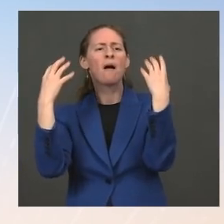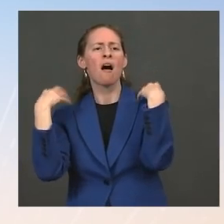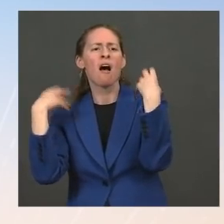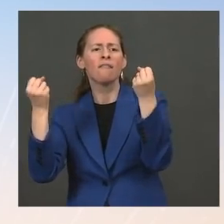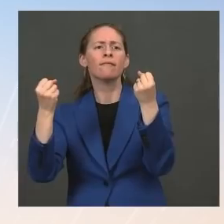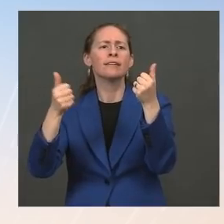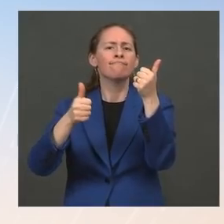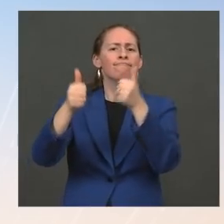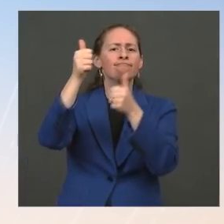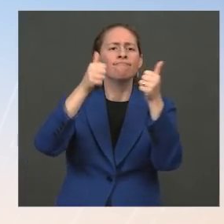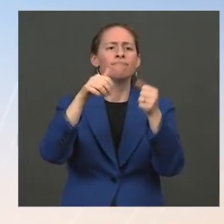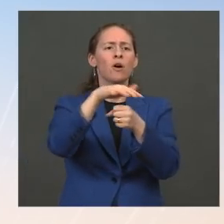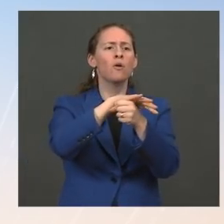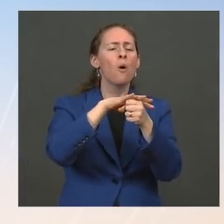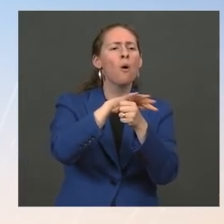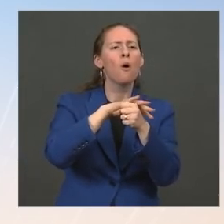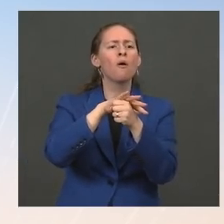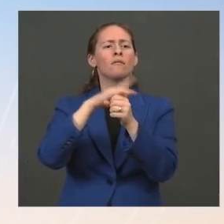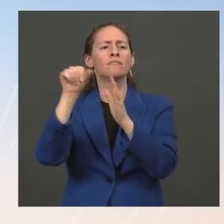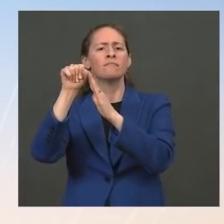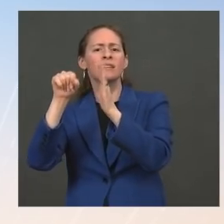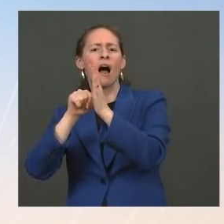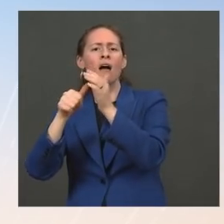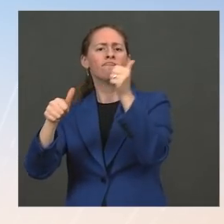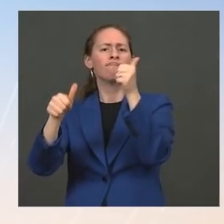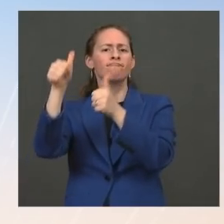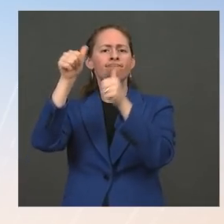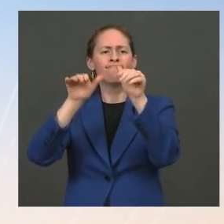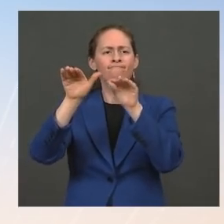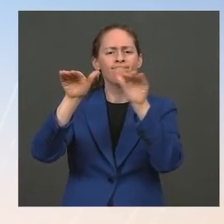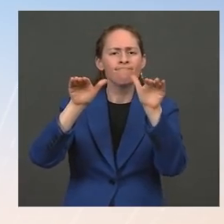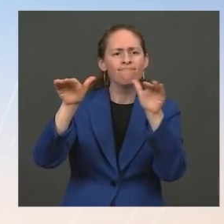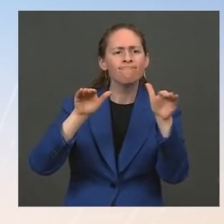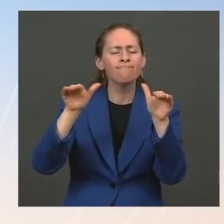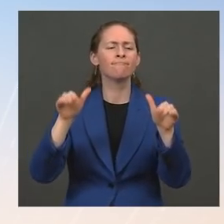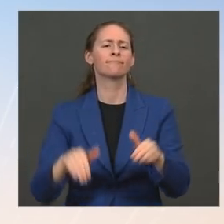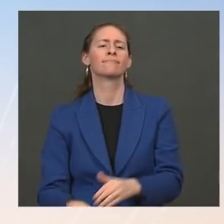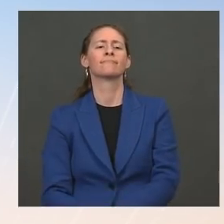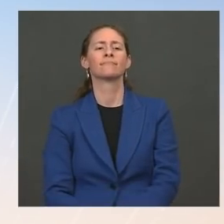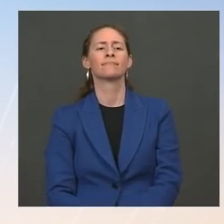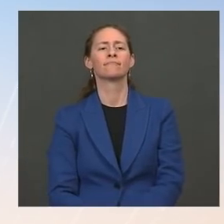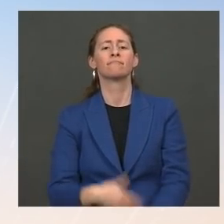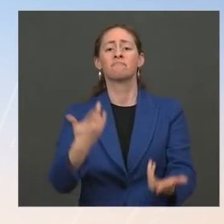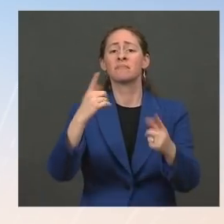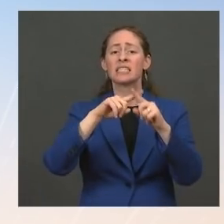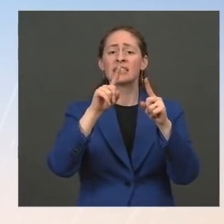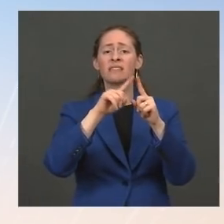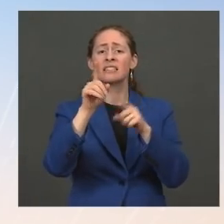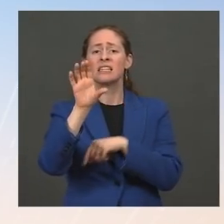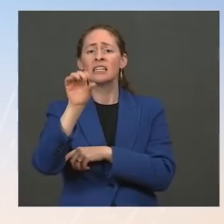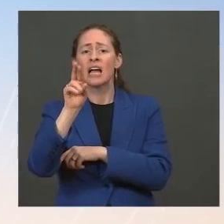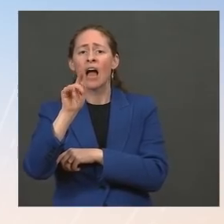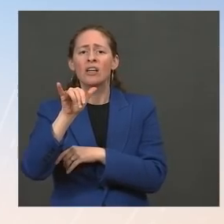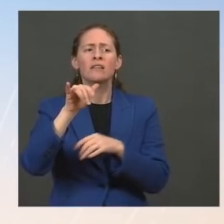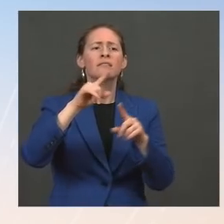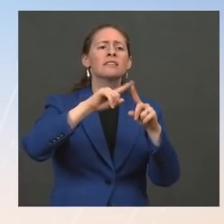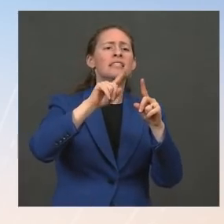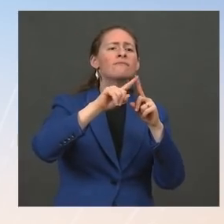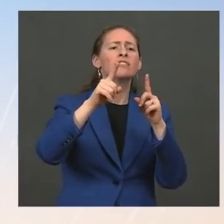These calls included state, county, city health officials; state epidemiologists; state laboratory directors; and partners for public health organizations.